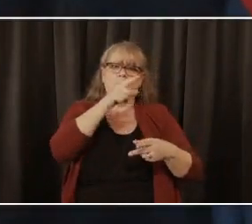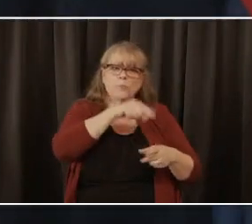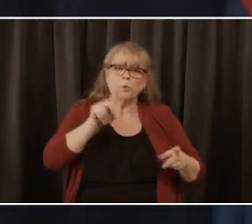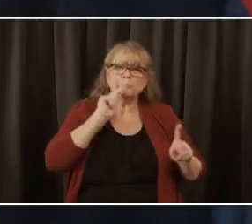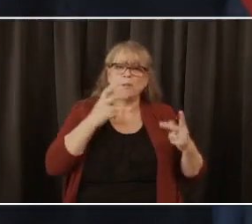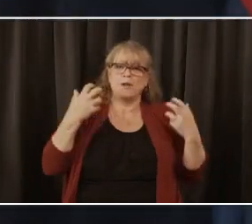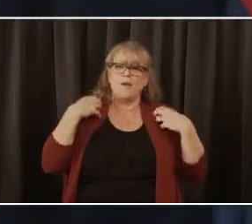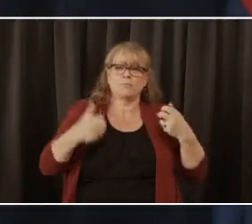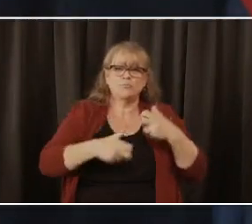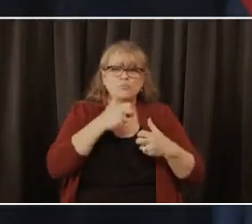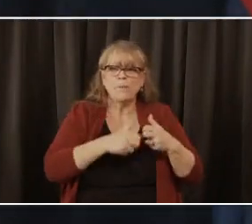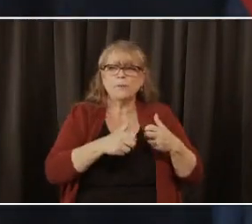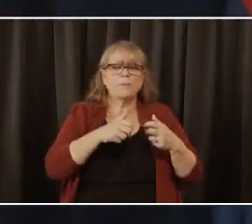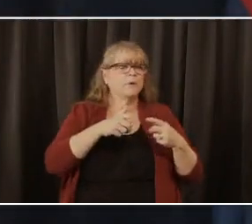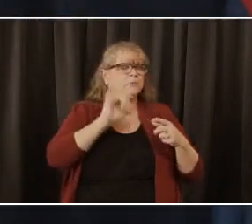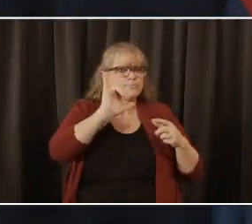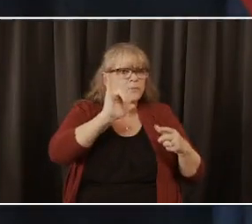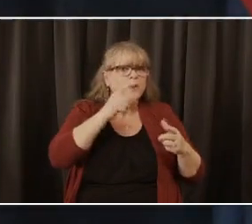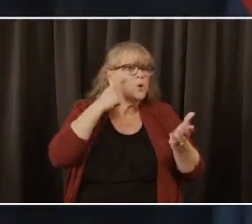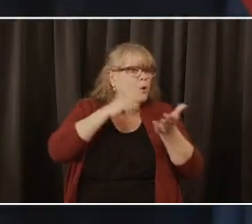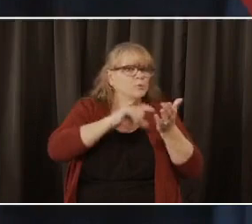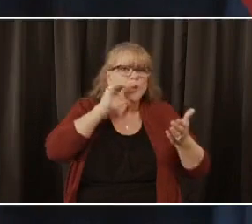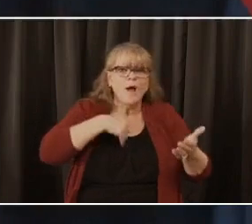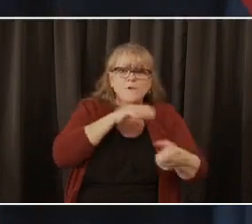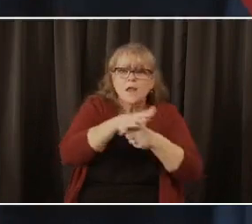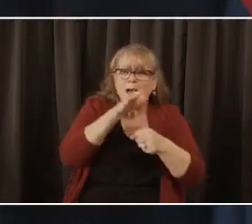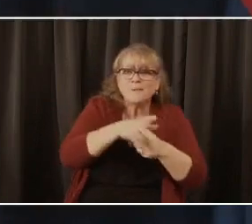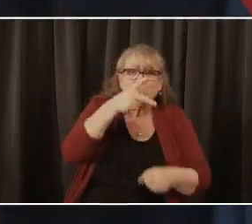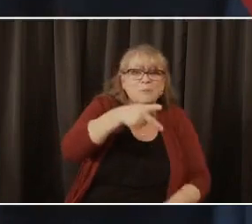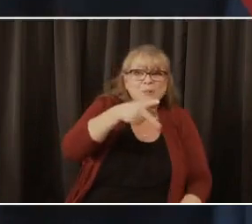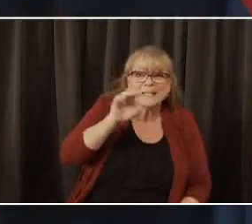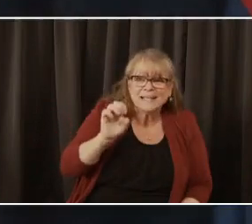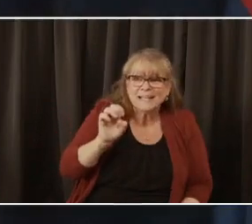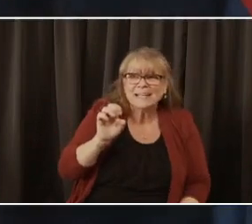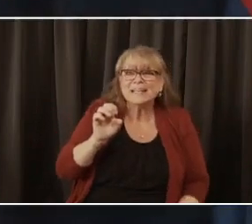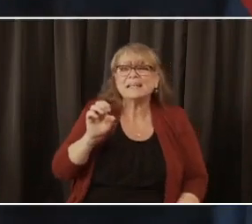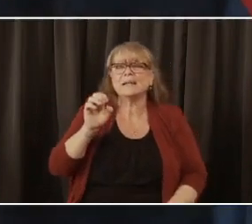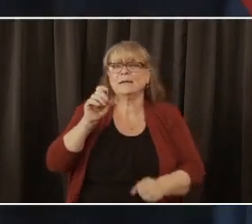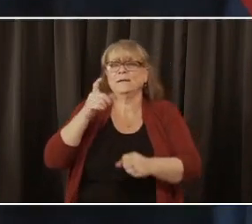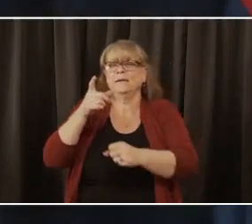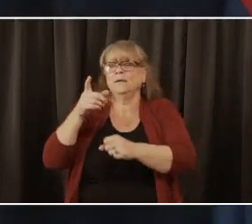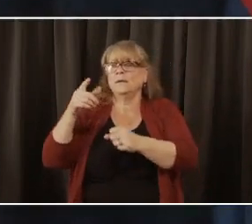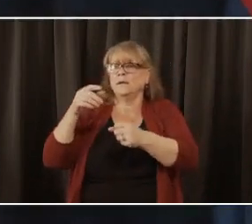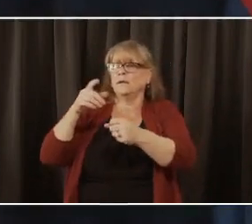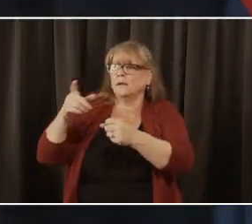were forced to wear make sure PP and use masks for longer than expected.